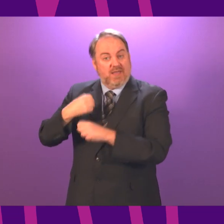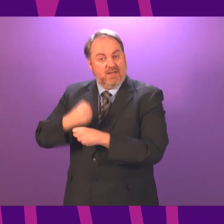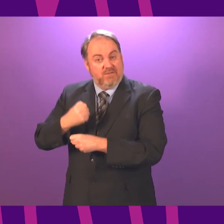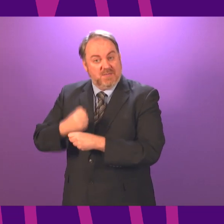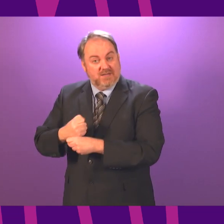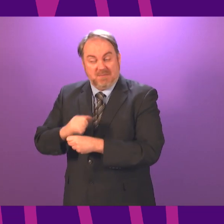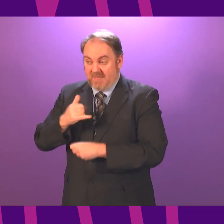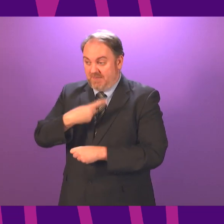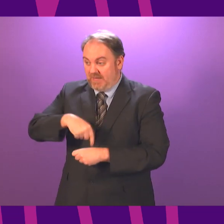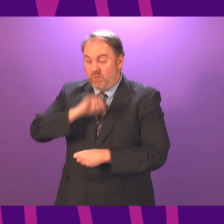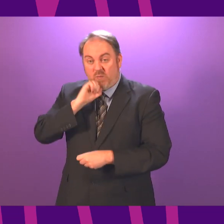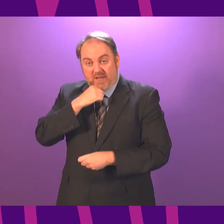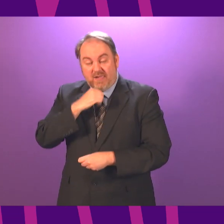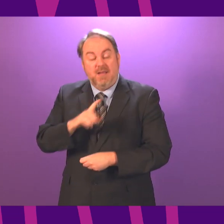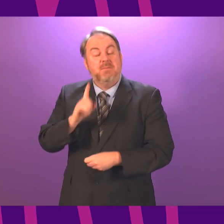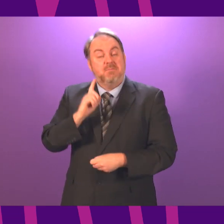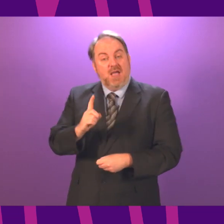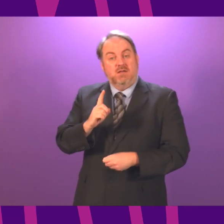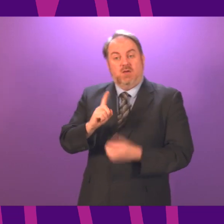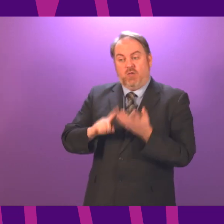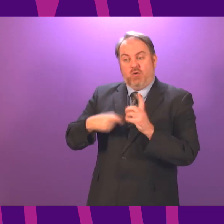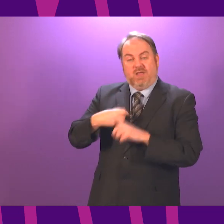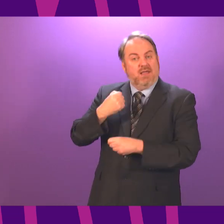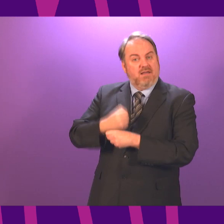The UK Government has not consulted or worked sufficiently with Scottish Ministers